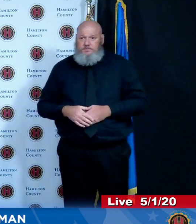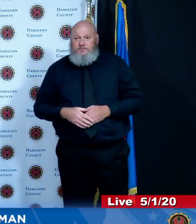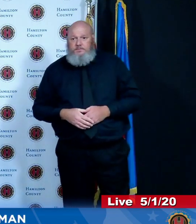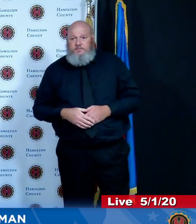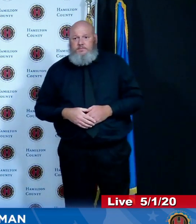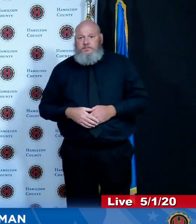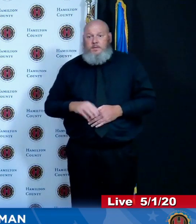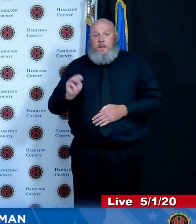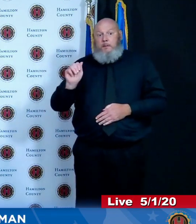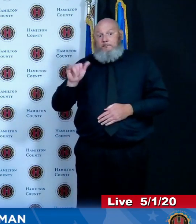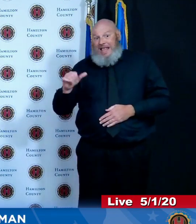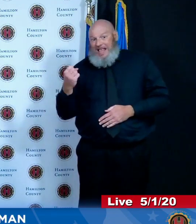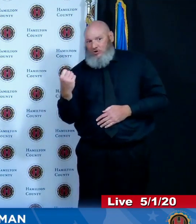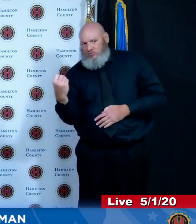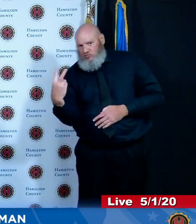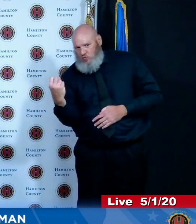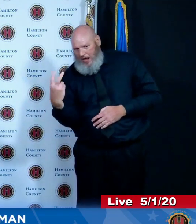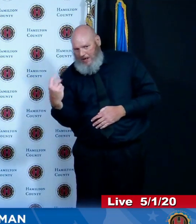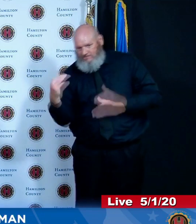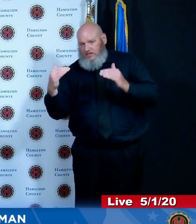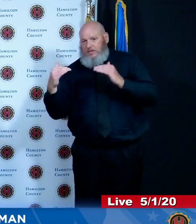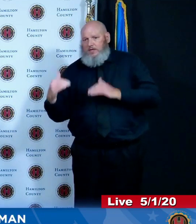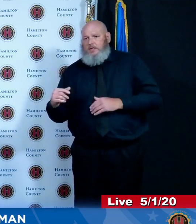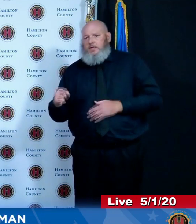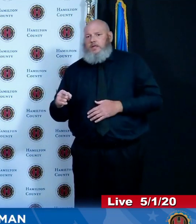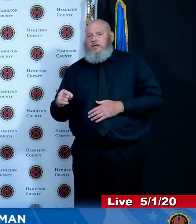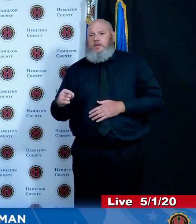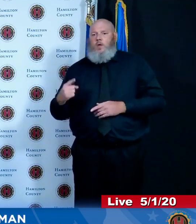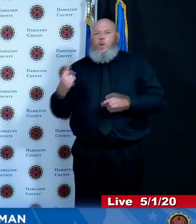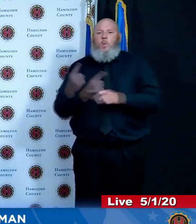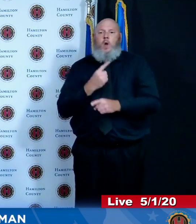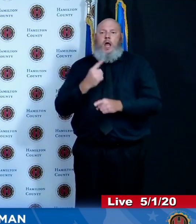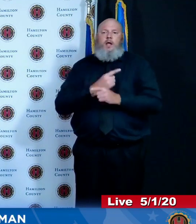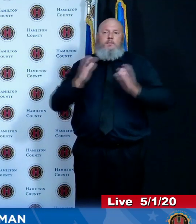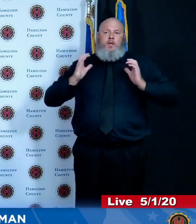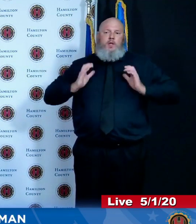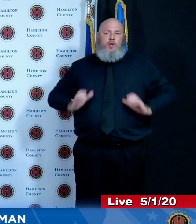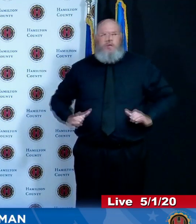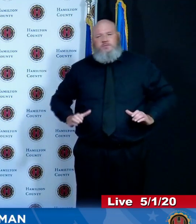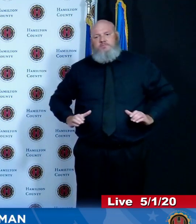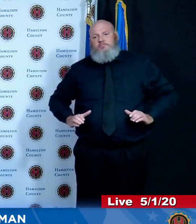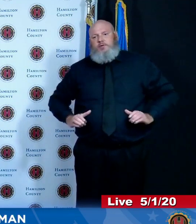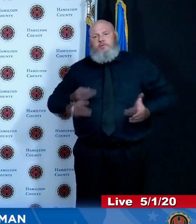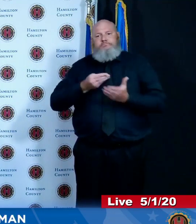about this particular one because this impacts so many people we know in the